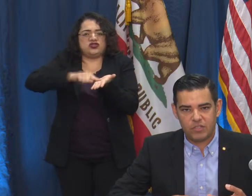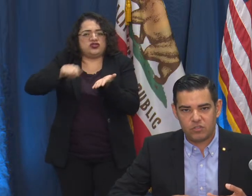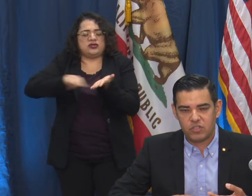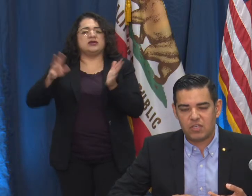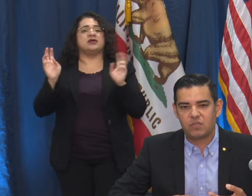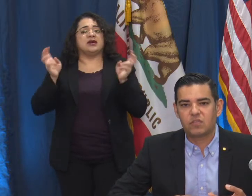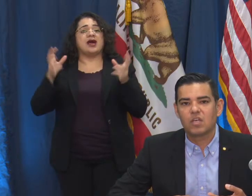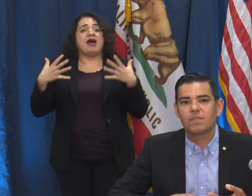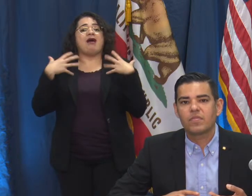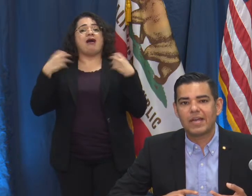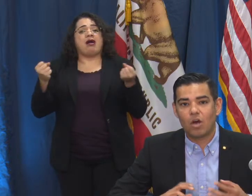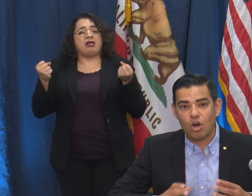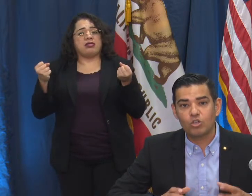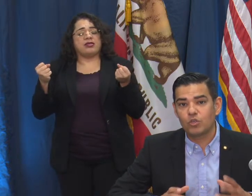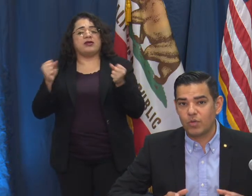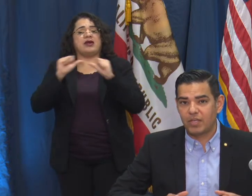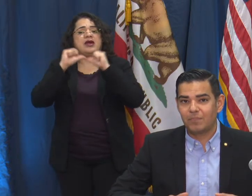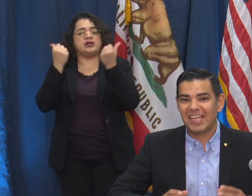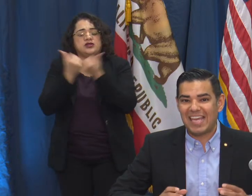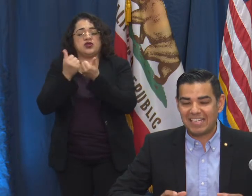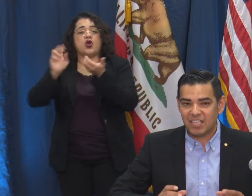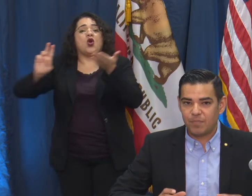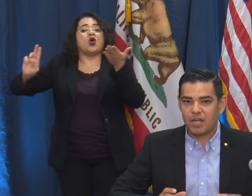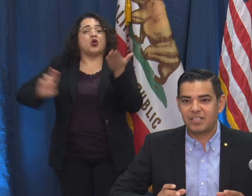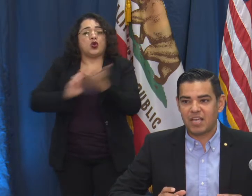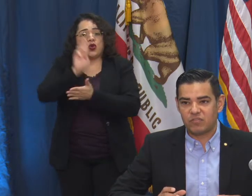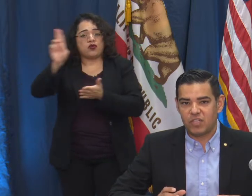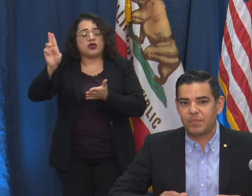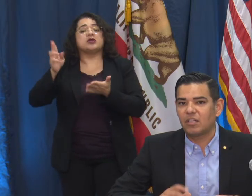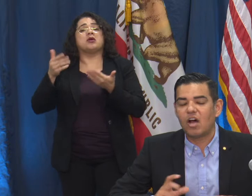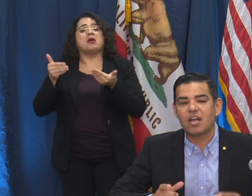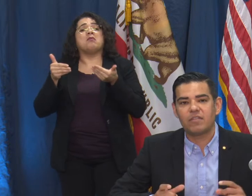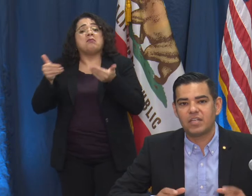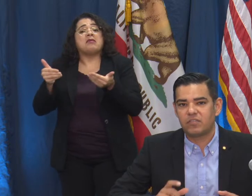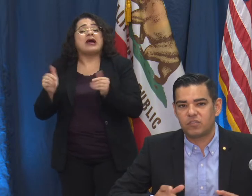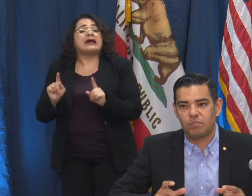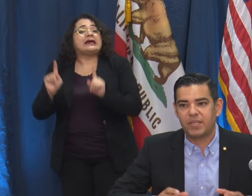Agencies that are doing antibody testing but a lot of it is still being